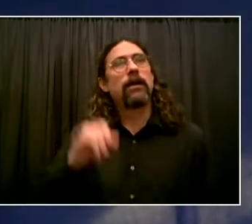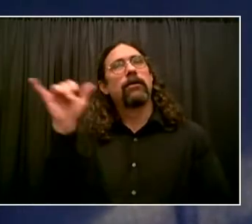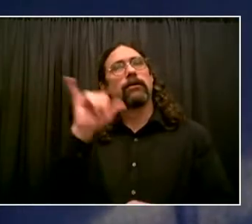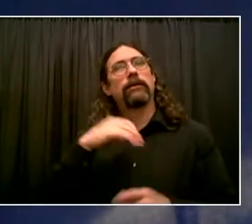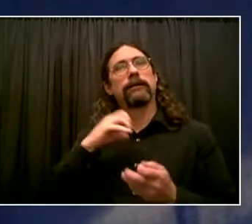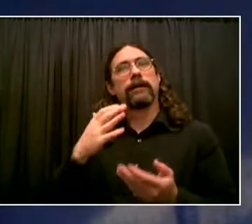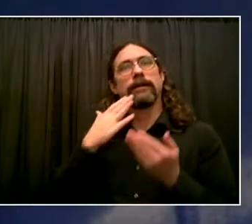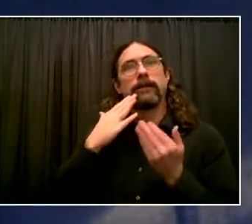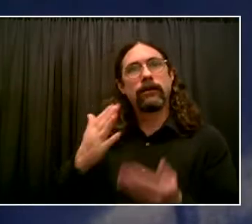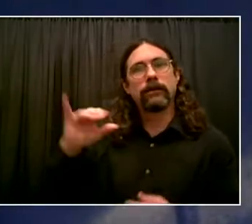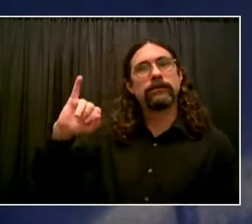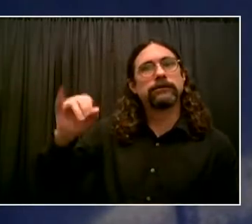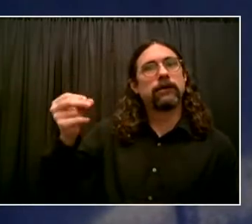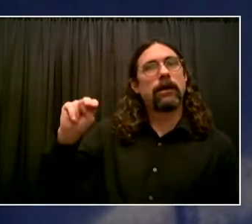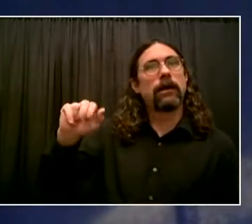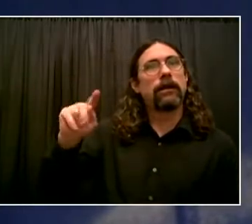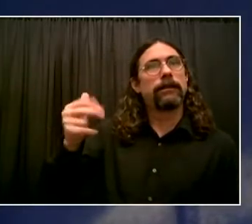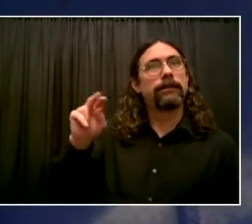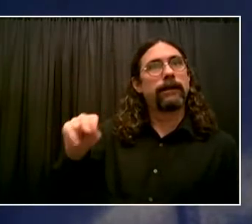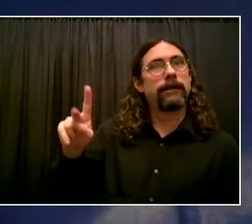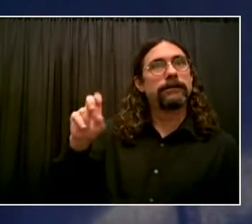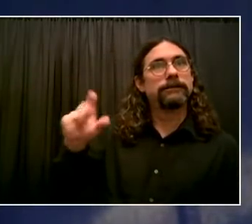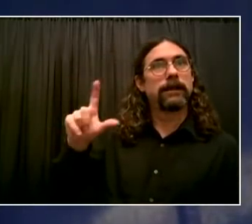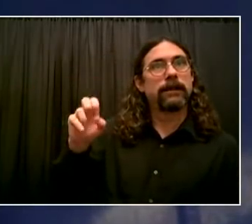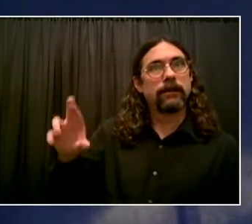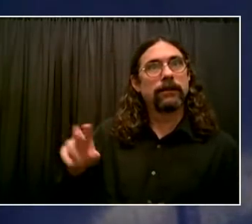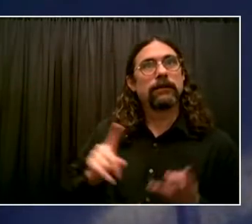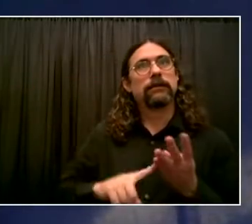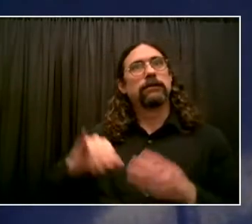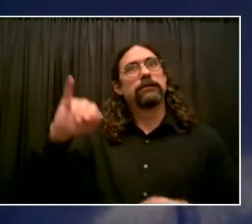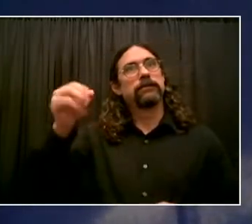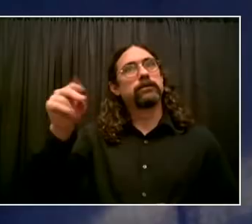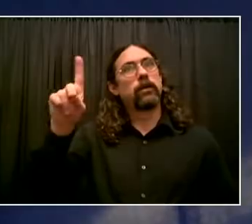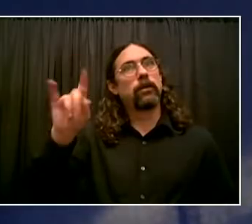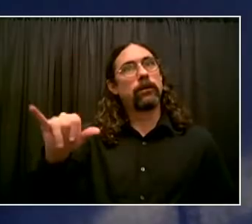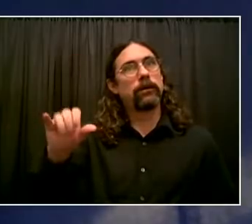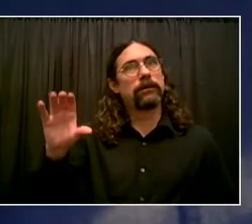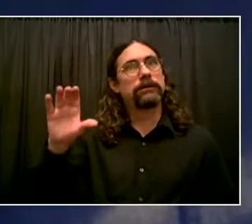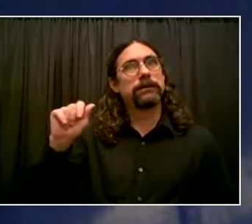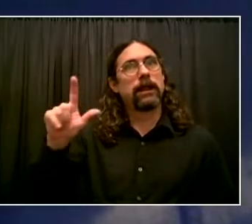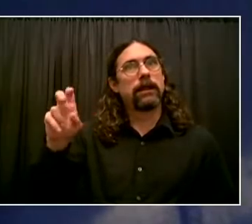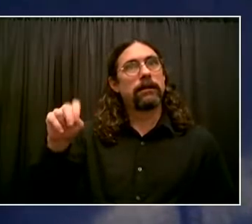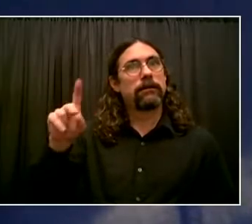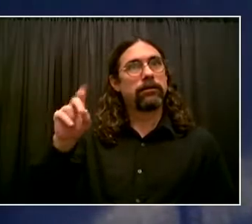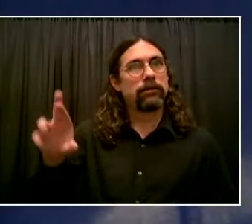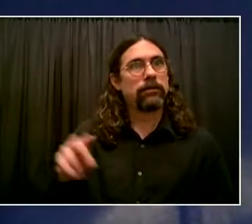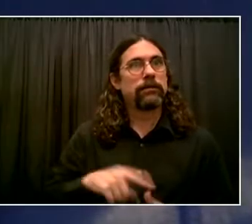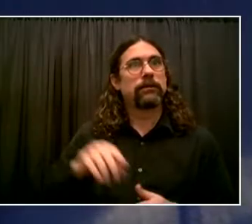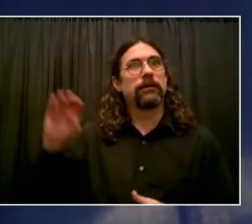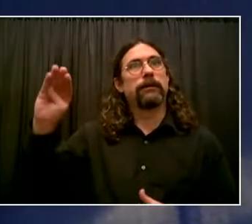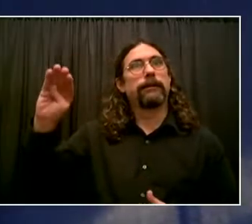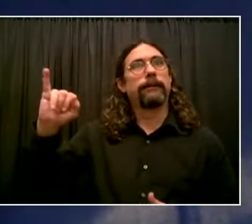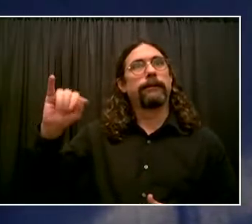SEEM AND JOHN KELLER AND